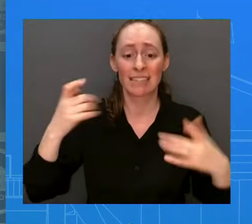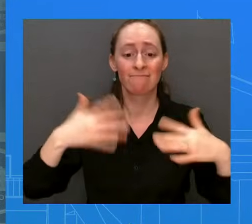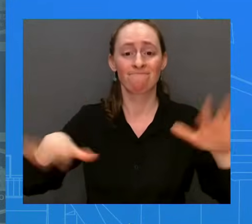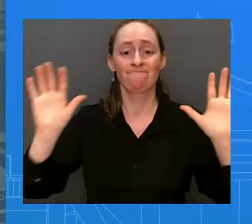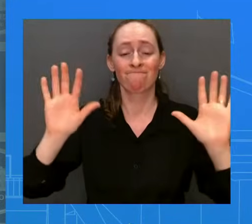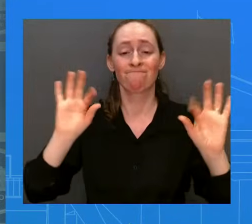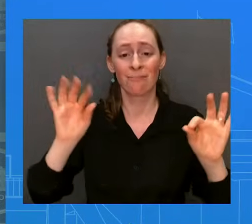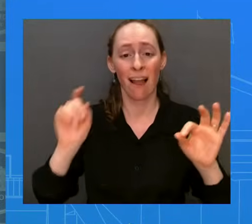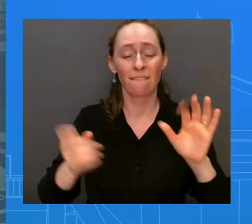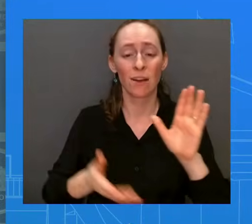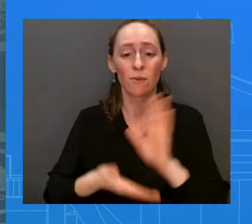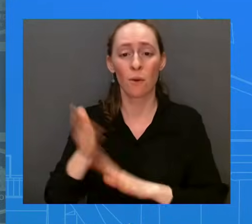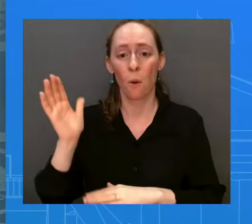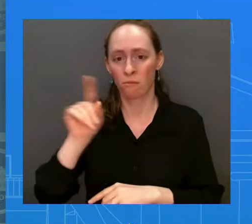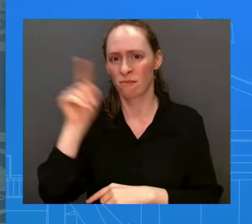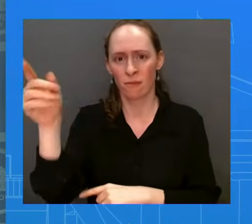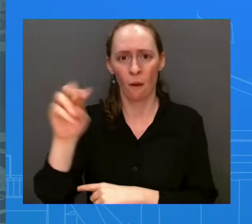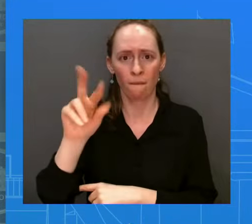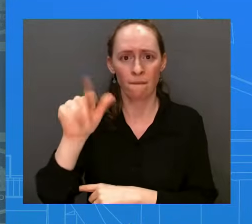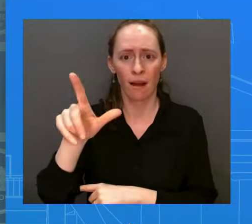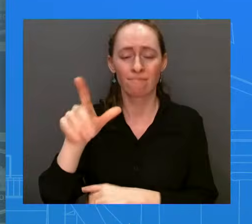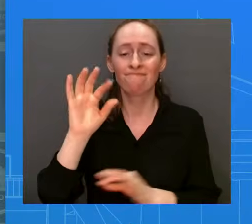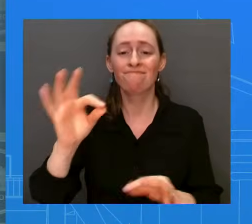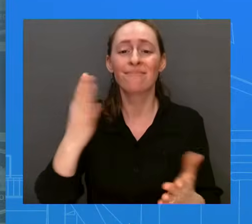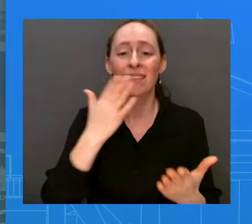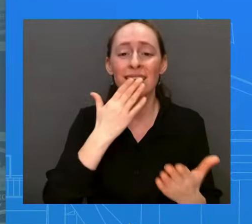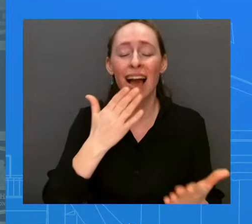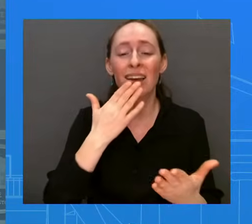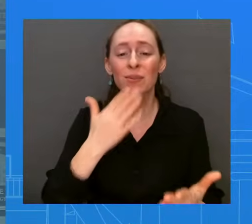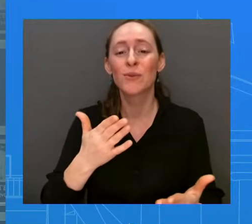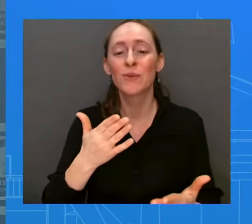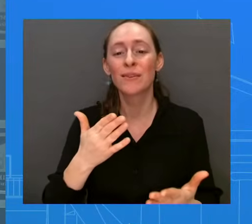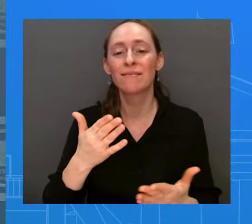I appreciate that. But I'll be back -- I'll be back tomorrow. Thanks, everybody. Have a great day.